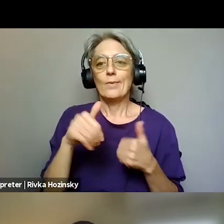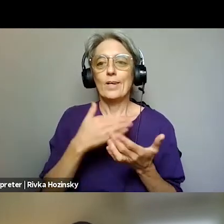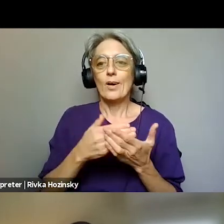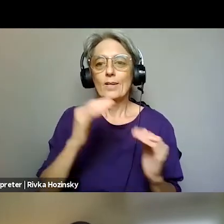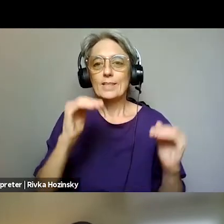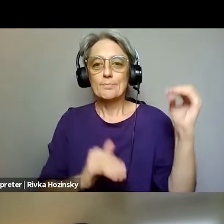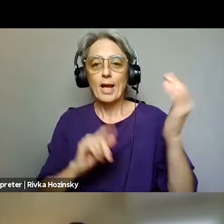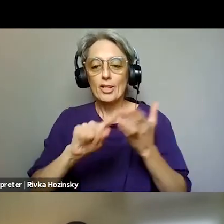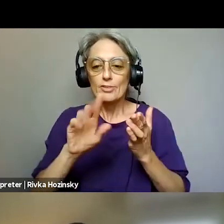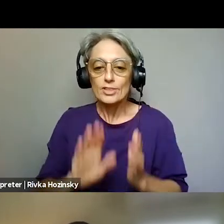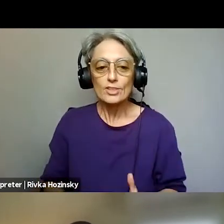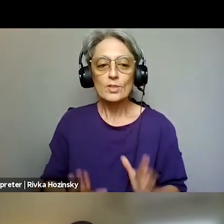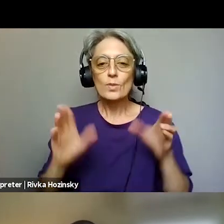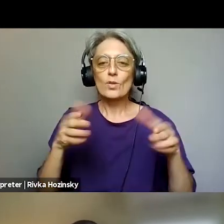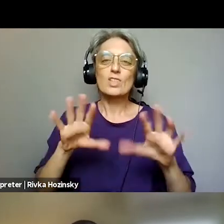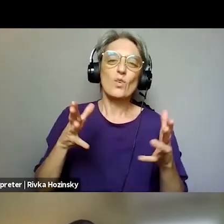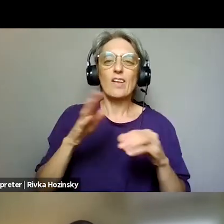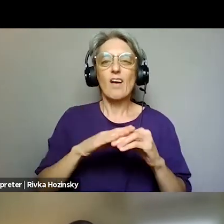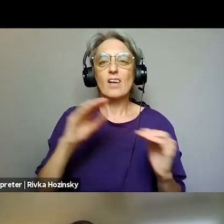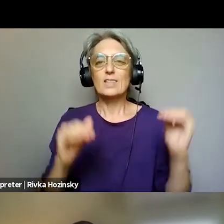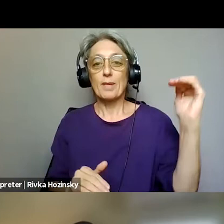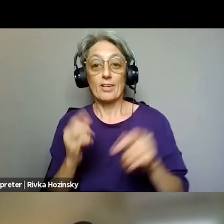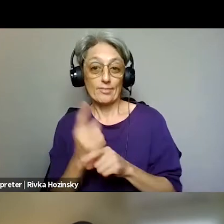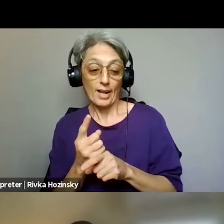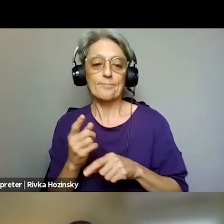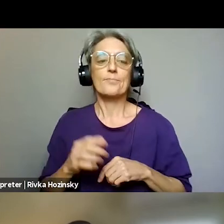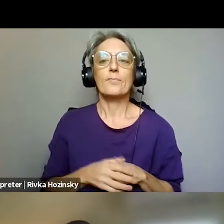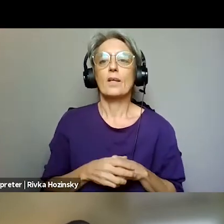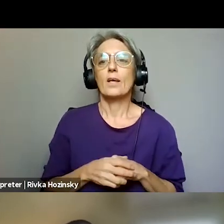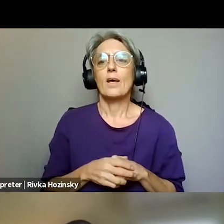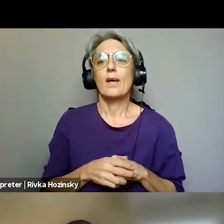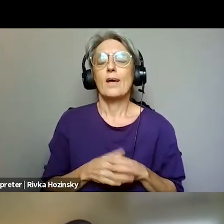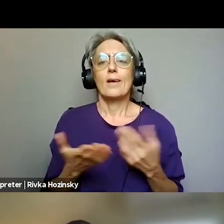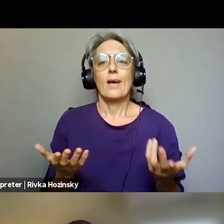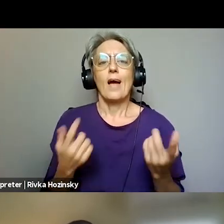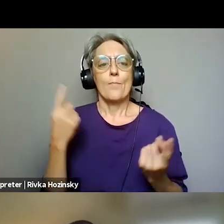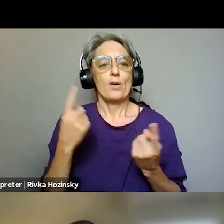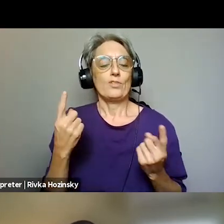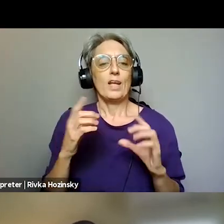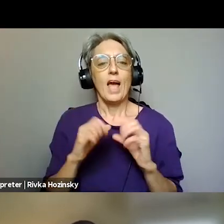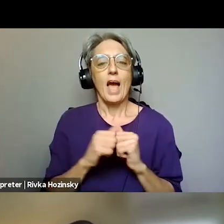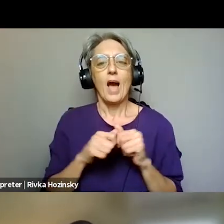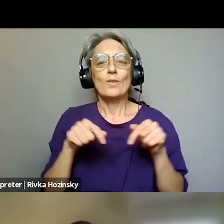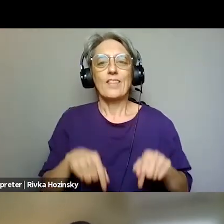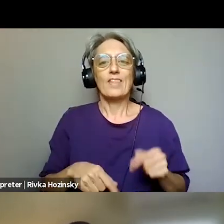sort of disparities, right? And so how can we move this conversation past the conversation